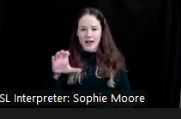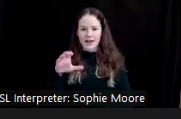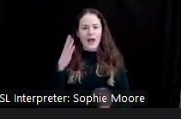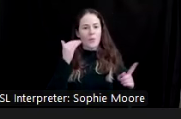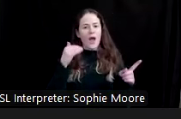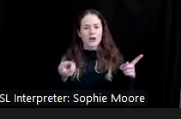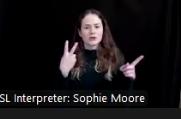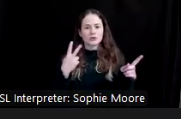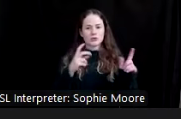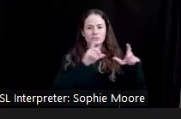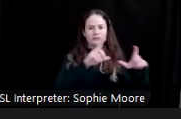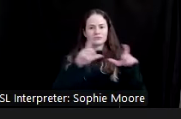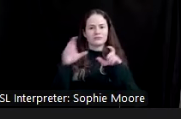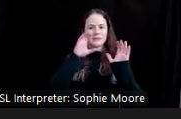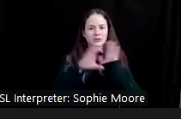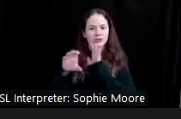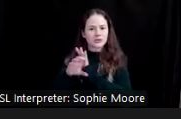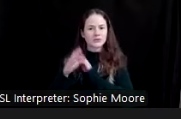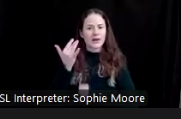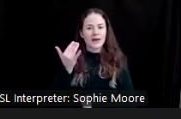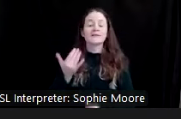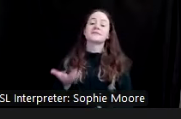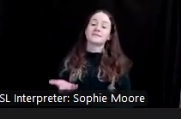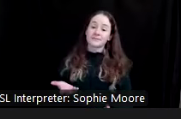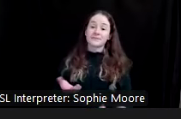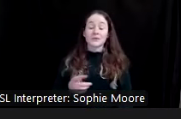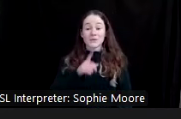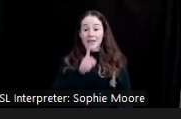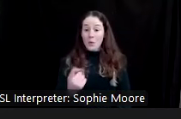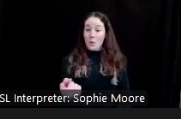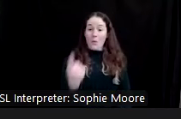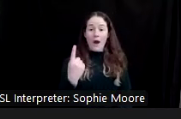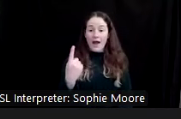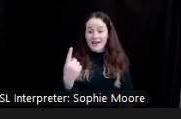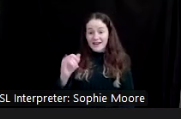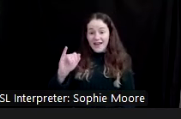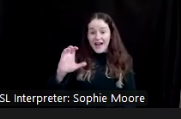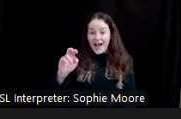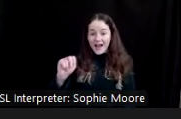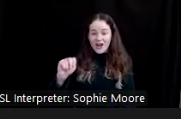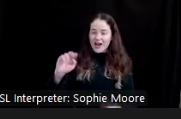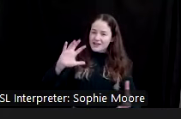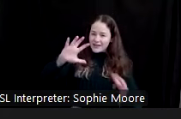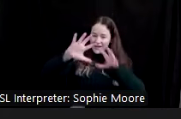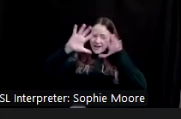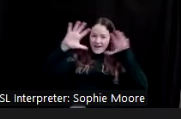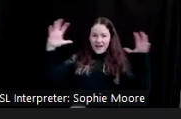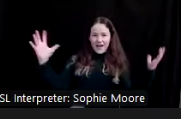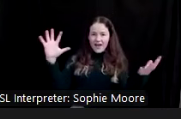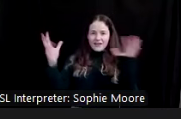There's no icon that can really capture what um, adapted sports and recreation encapsulates, but I chose these two to